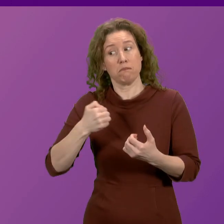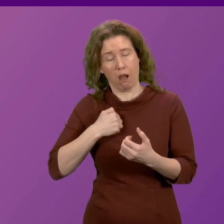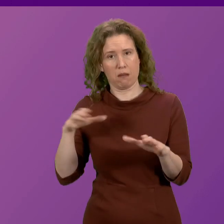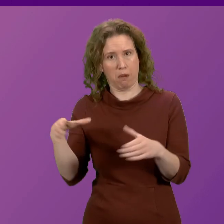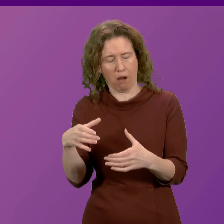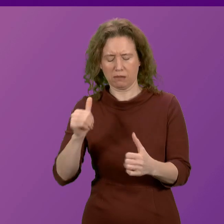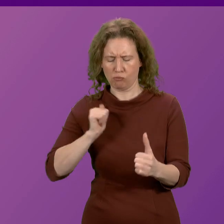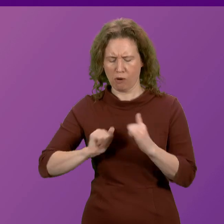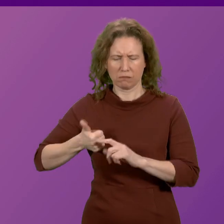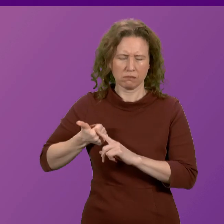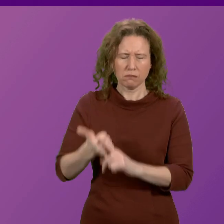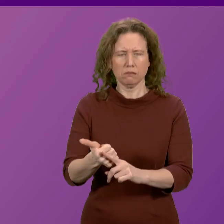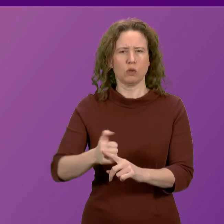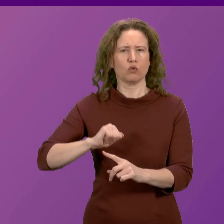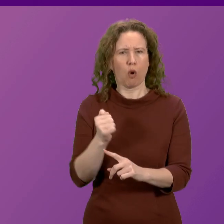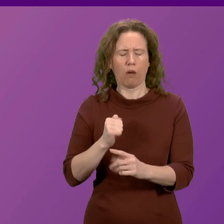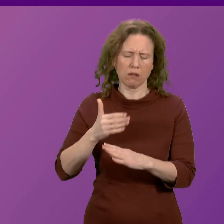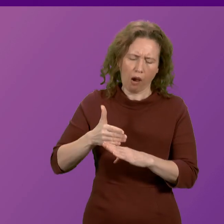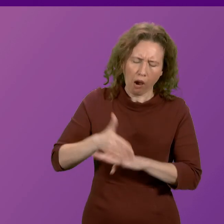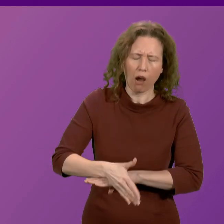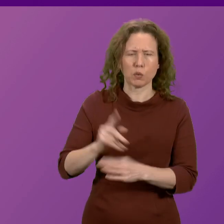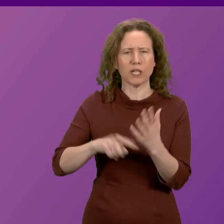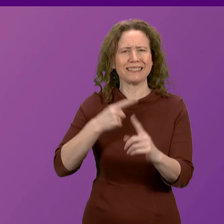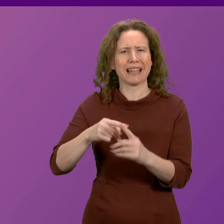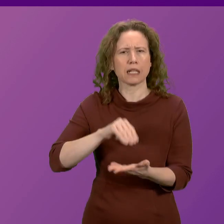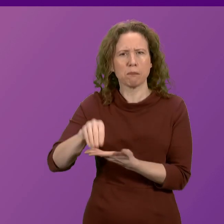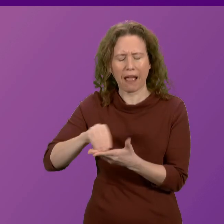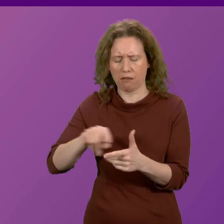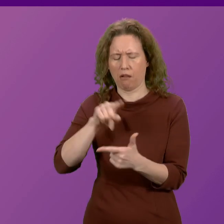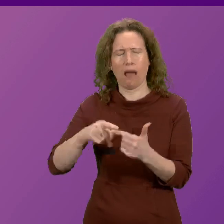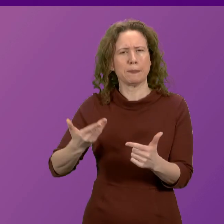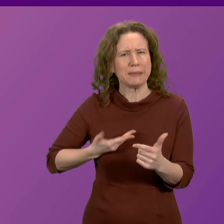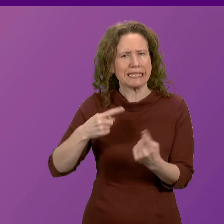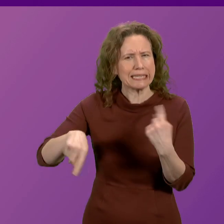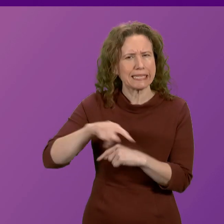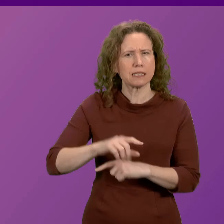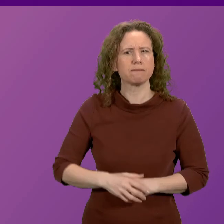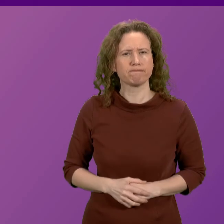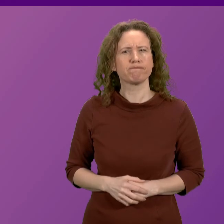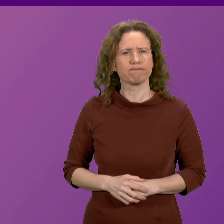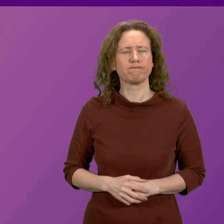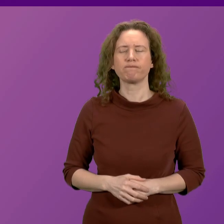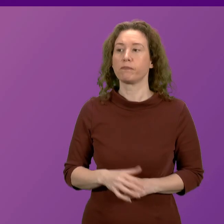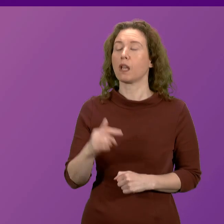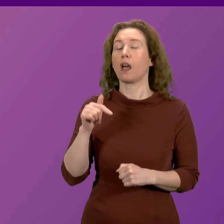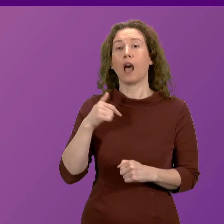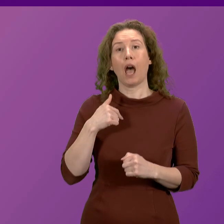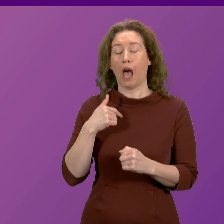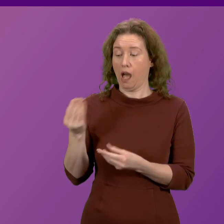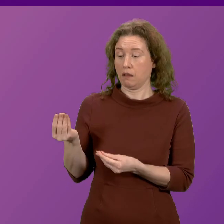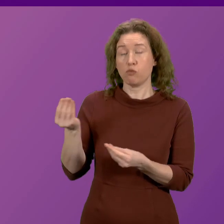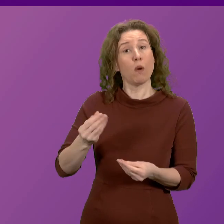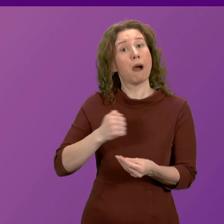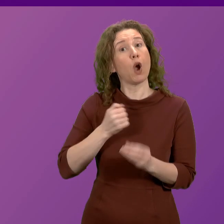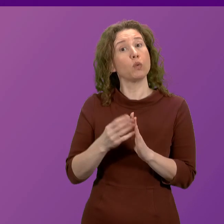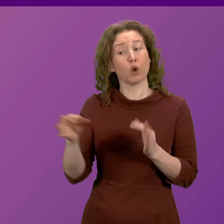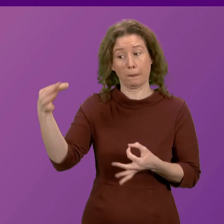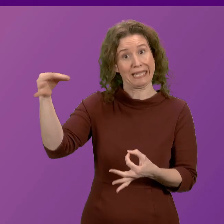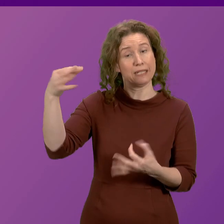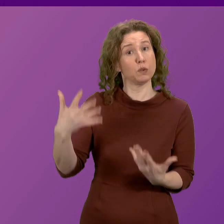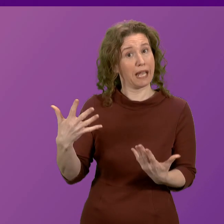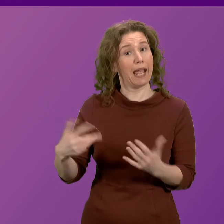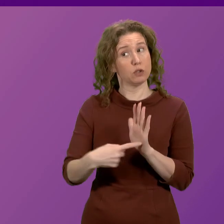the side of Scotland’s hard-working taxpayers and businesses, and I brought my own copy here today.